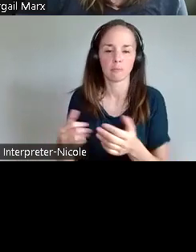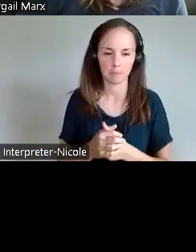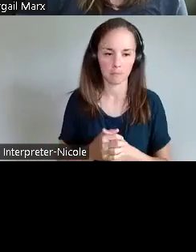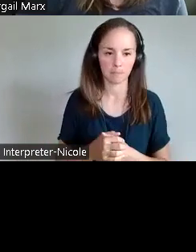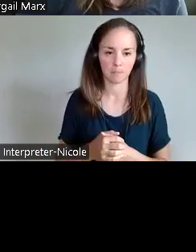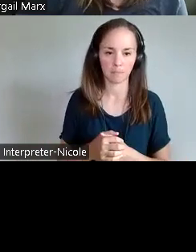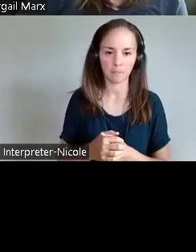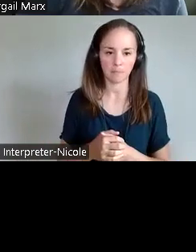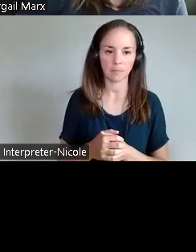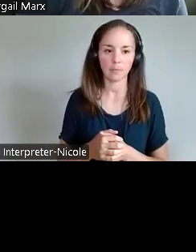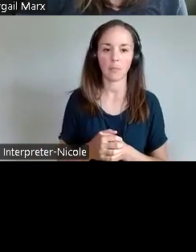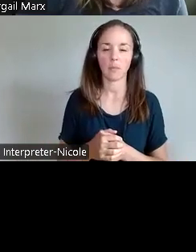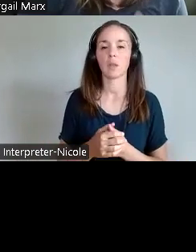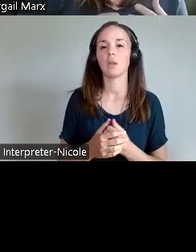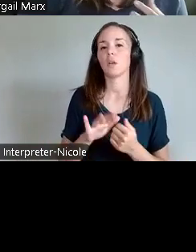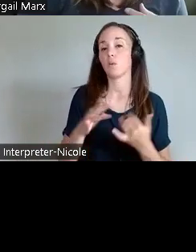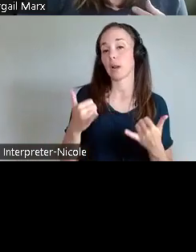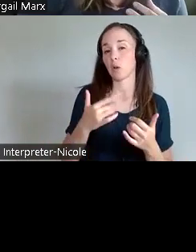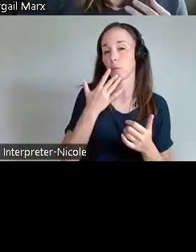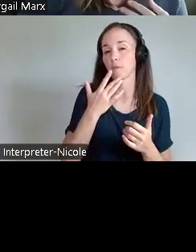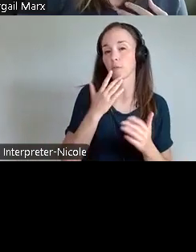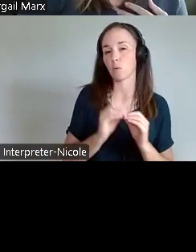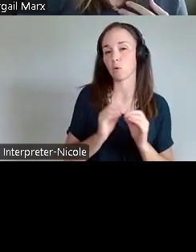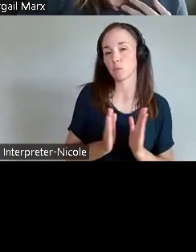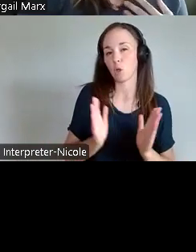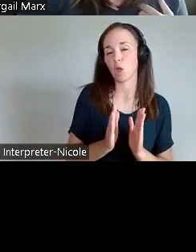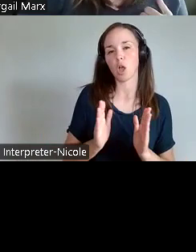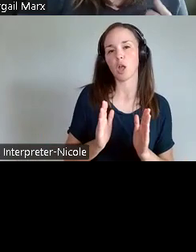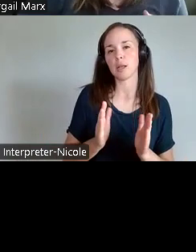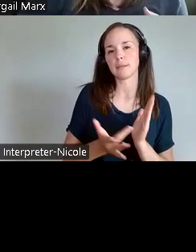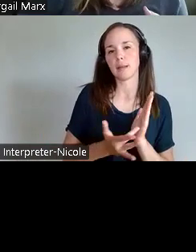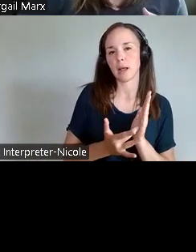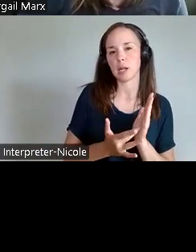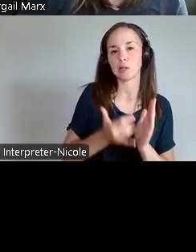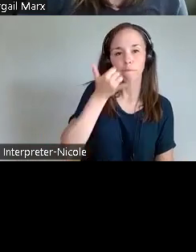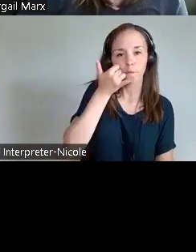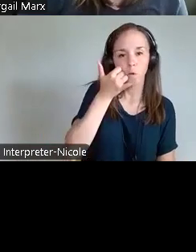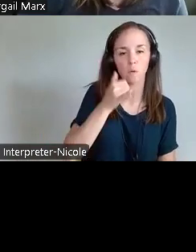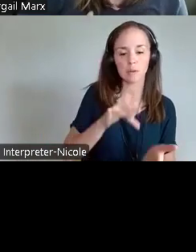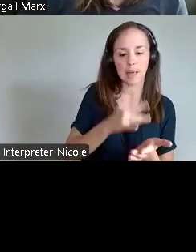for small transportable hardware like a phone or tablet, something he's easily able to carry with